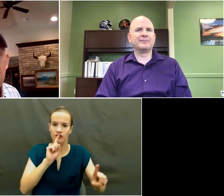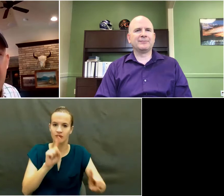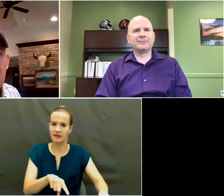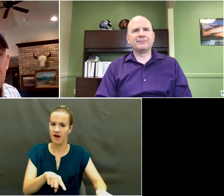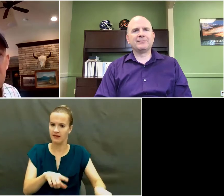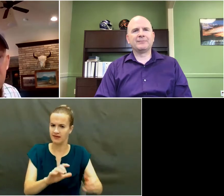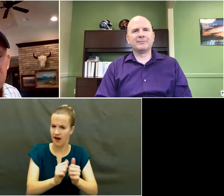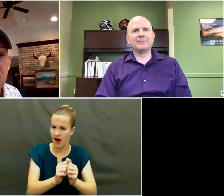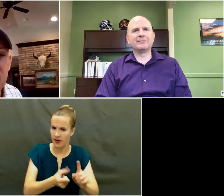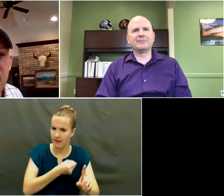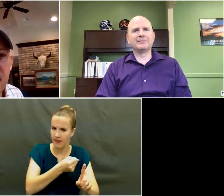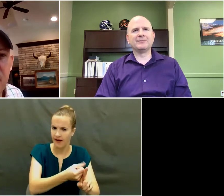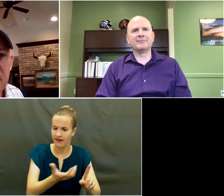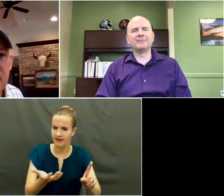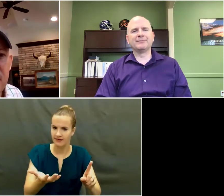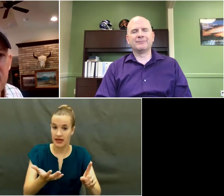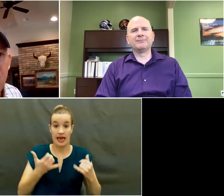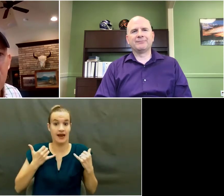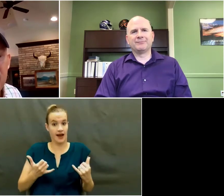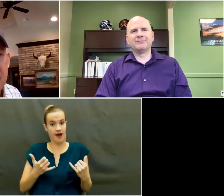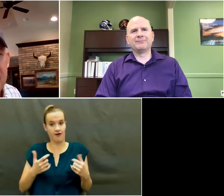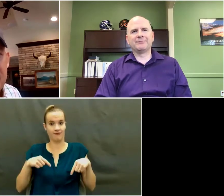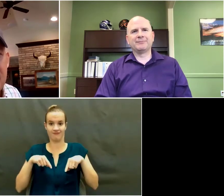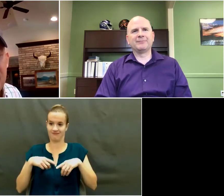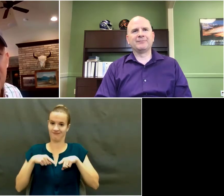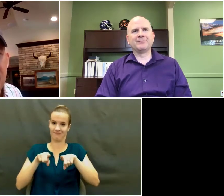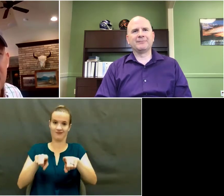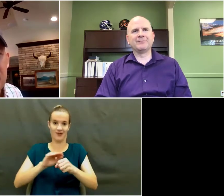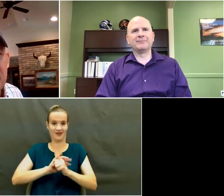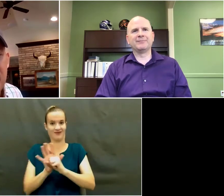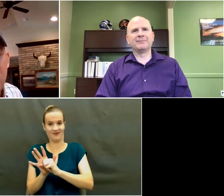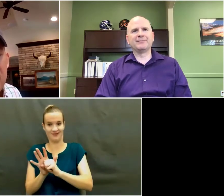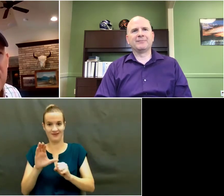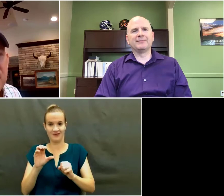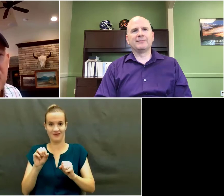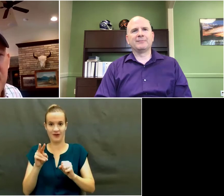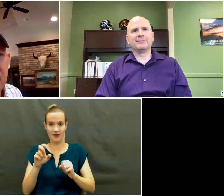really active in particularly right now with COVID-19. I'm wondering if you can just share a